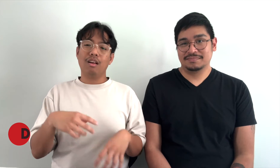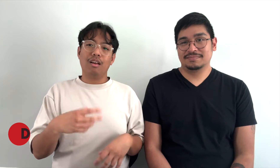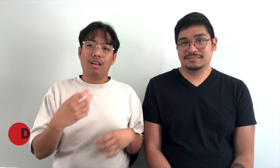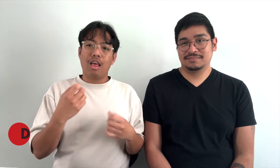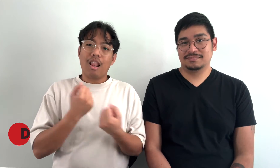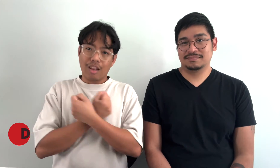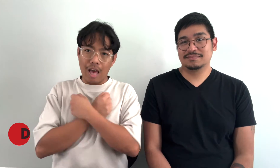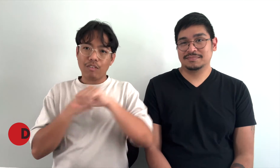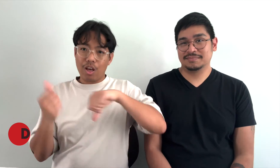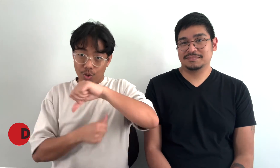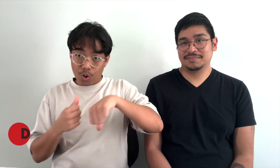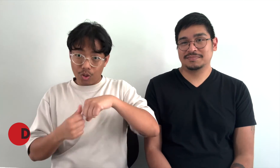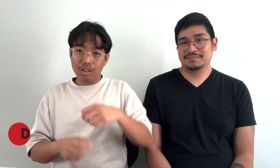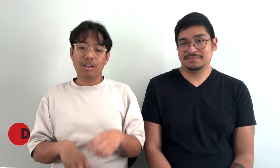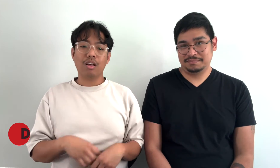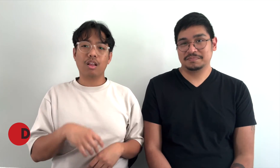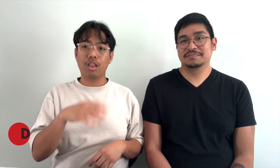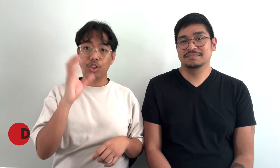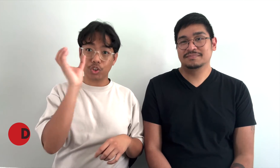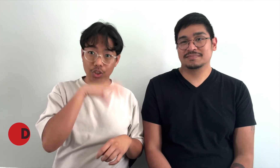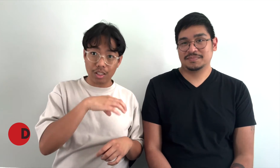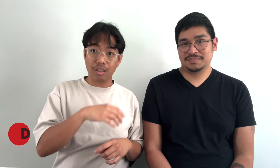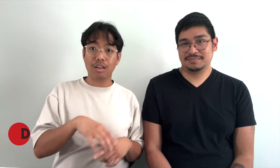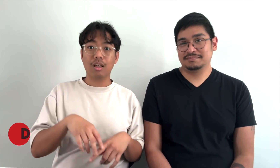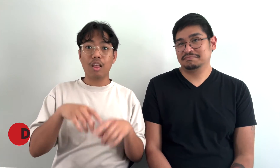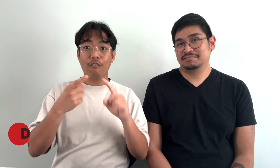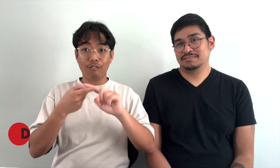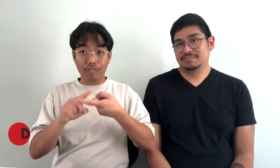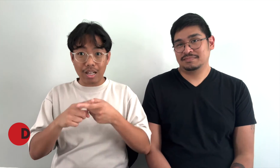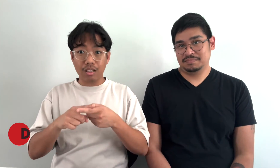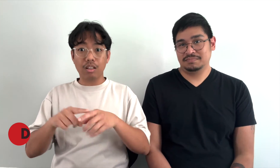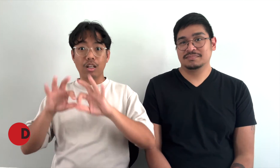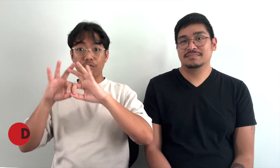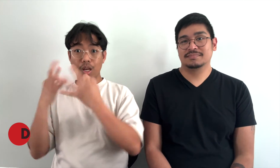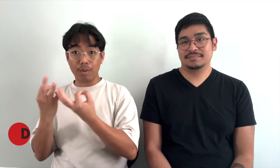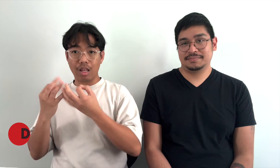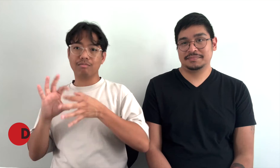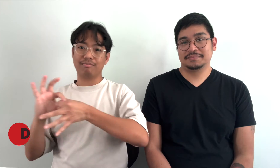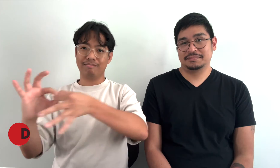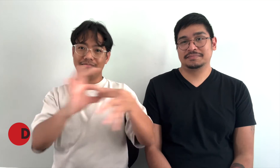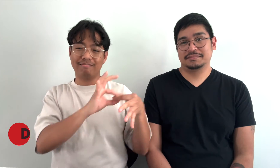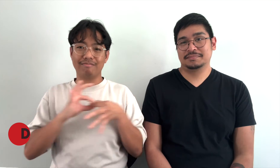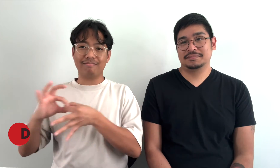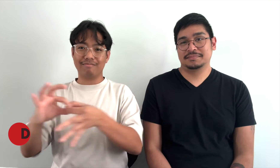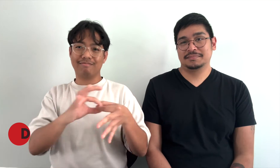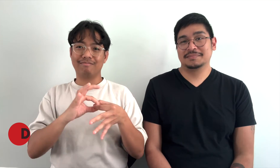This means love for each other... strangers, friends or families come together.